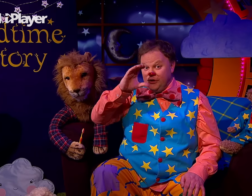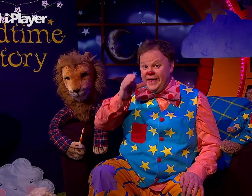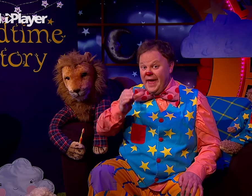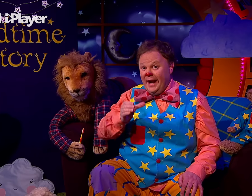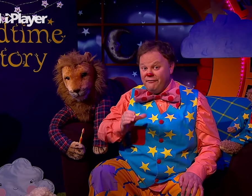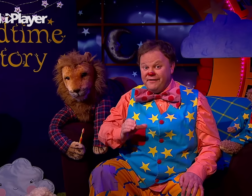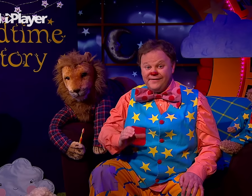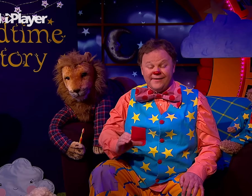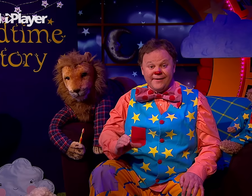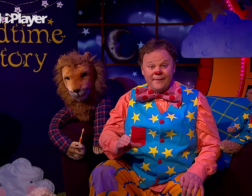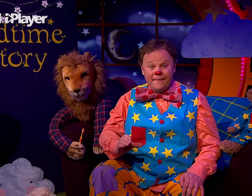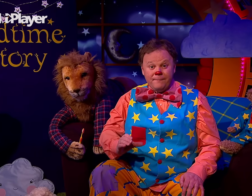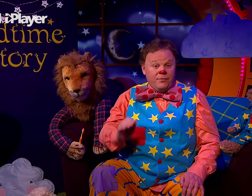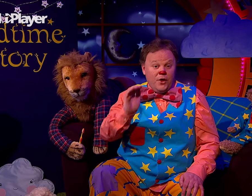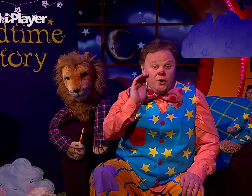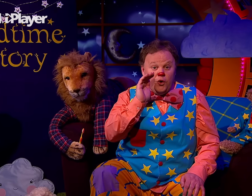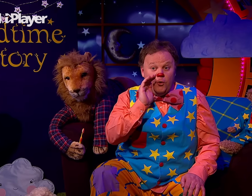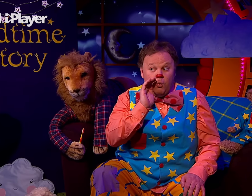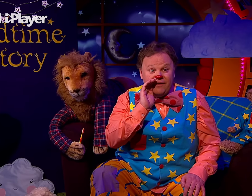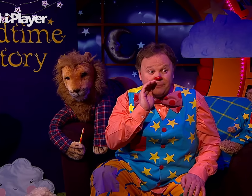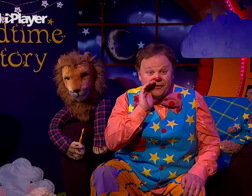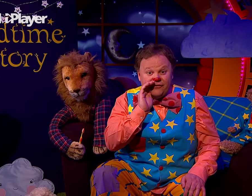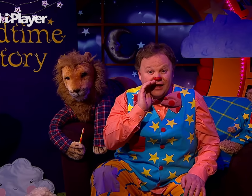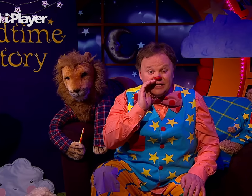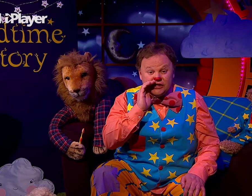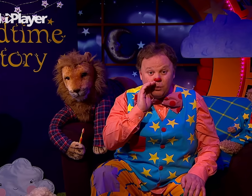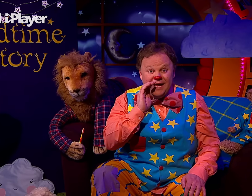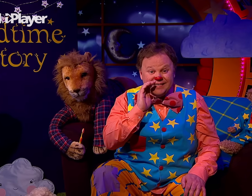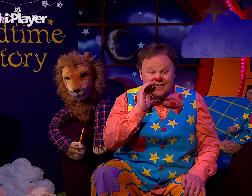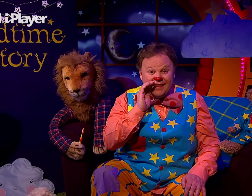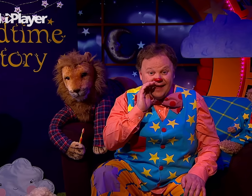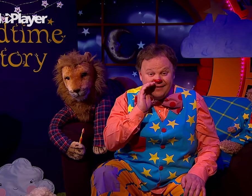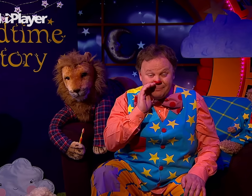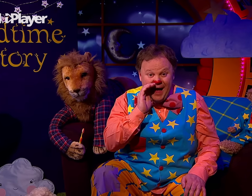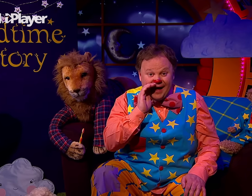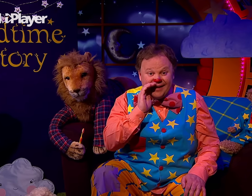to the elephant who whispers sweet nothings back